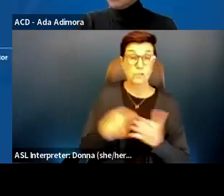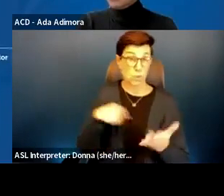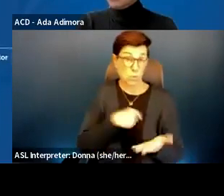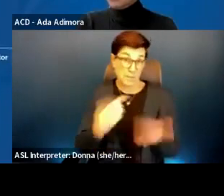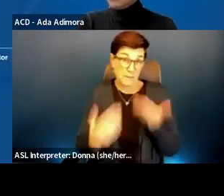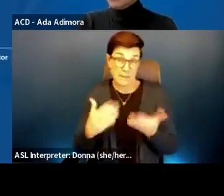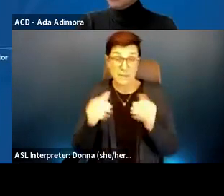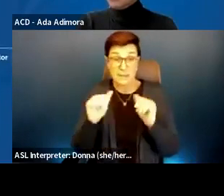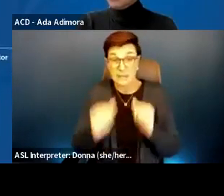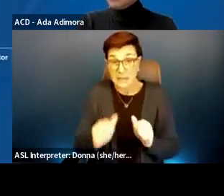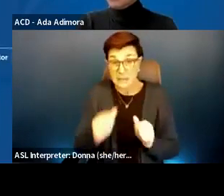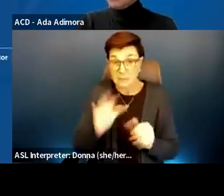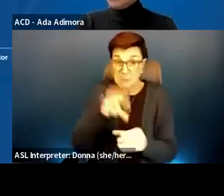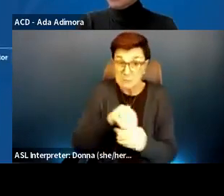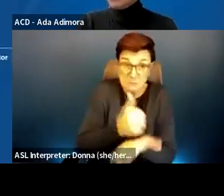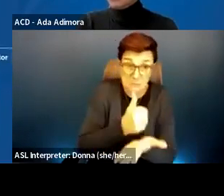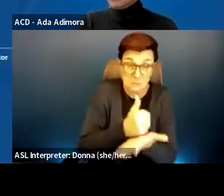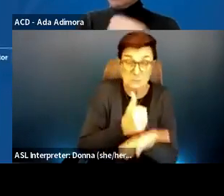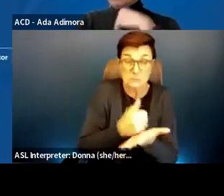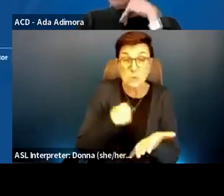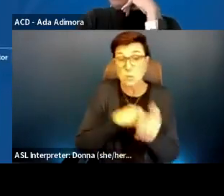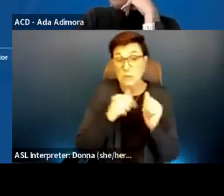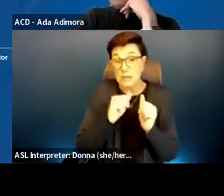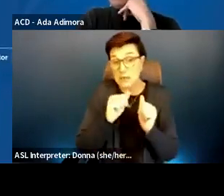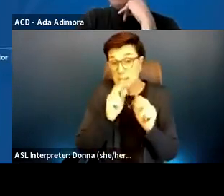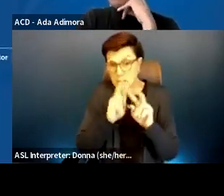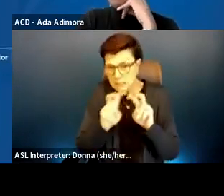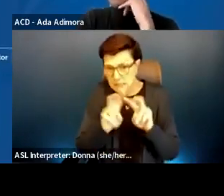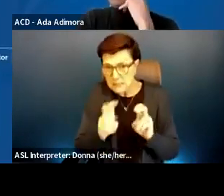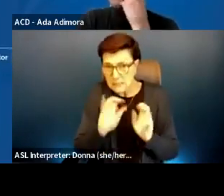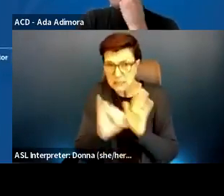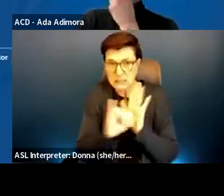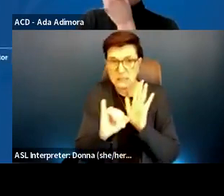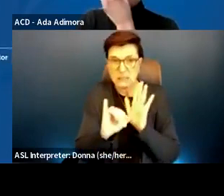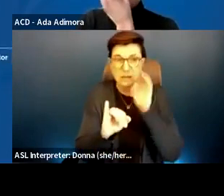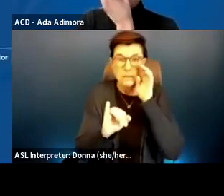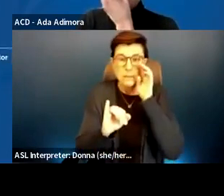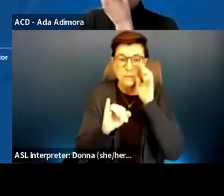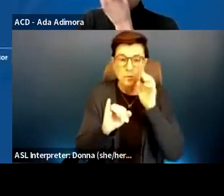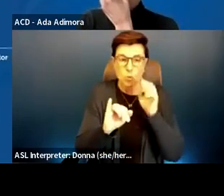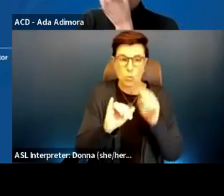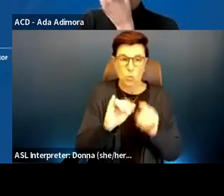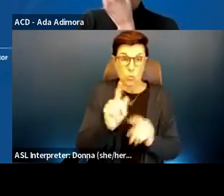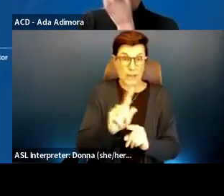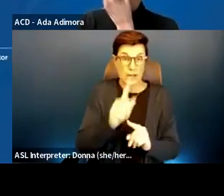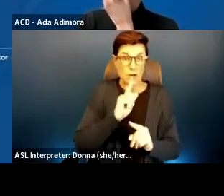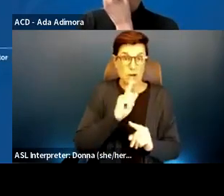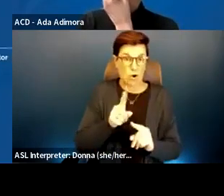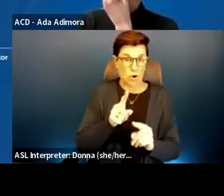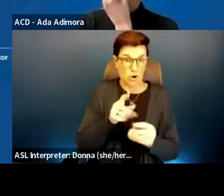you know, is to identify what are those costs and if there's short term funding, put them there.